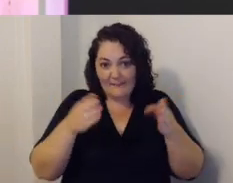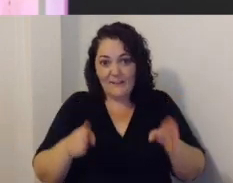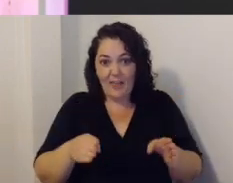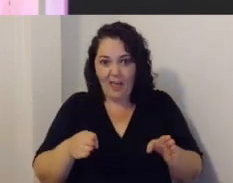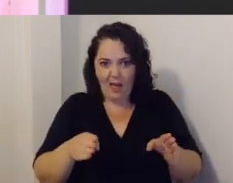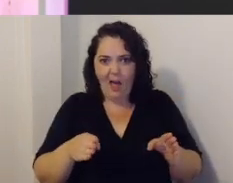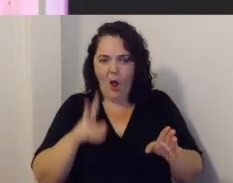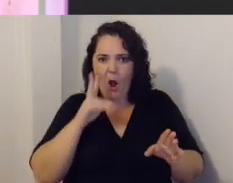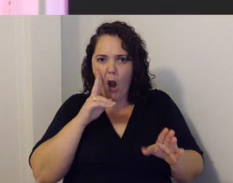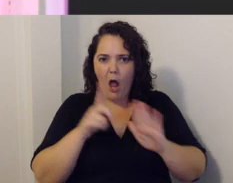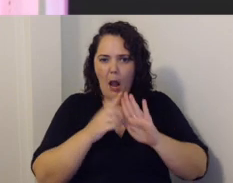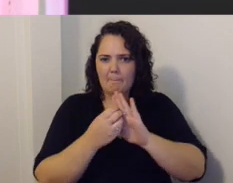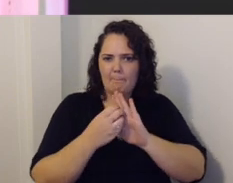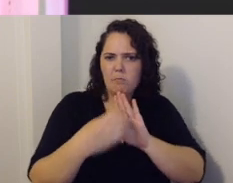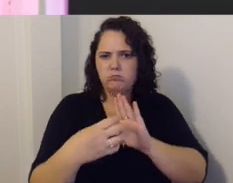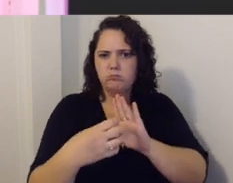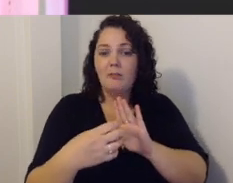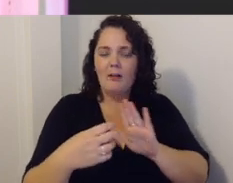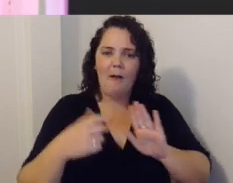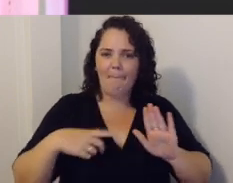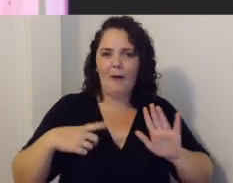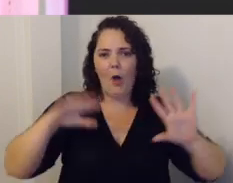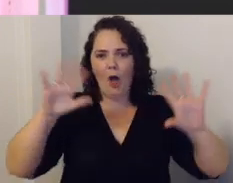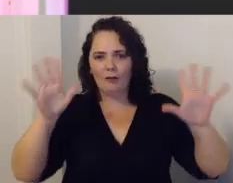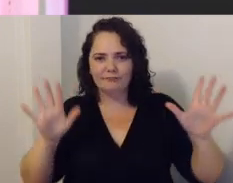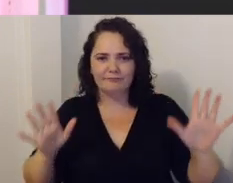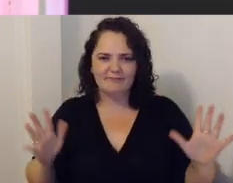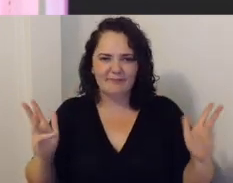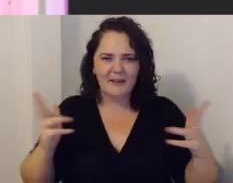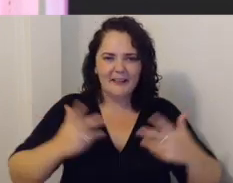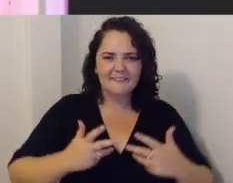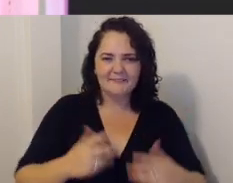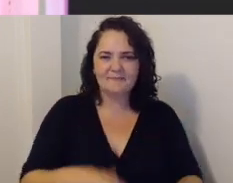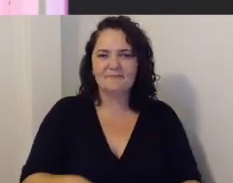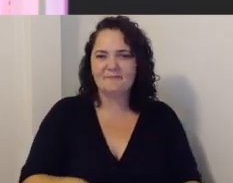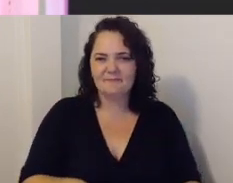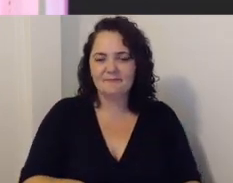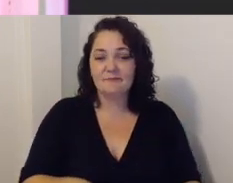again. When you only lose use line the only thing that you have to distinguish the form from the